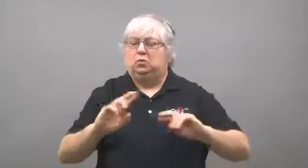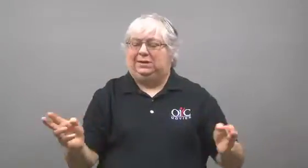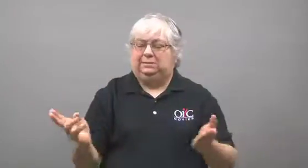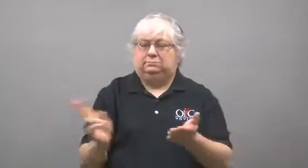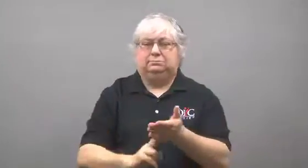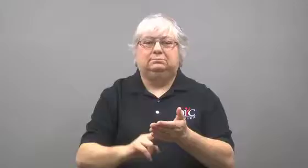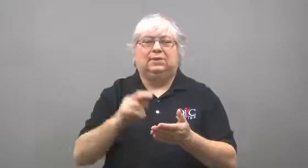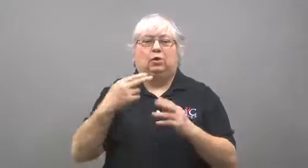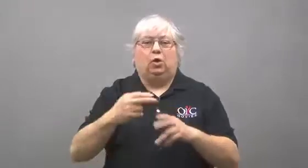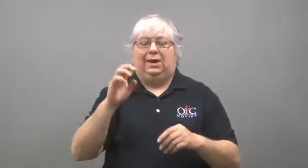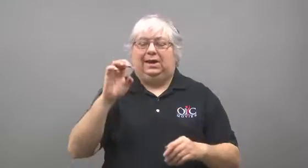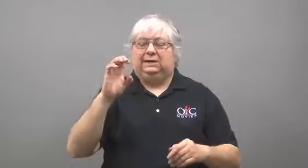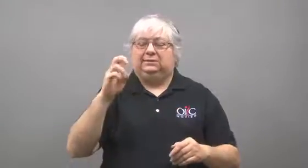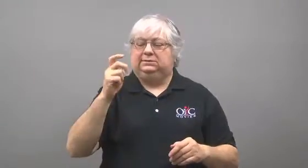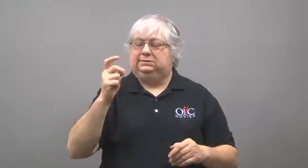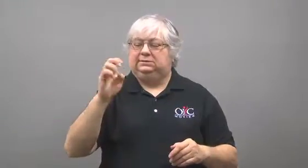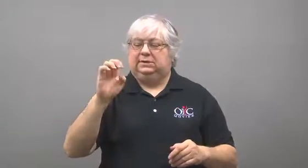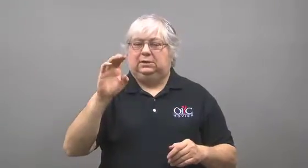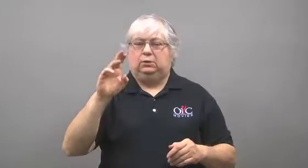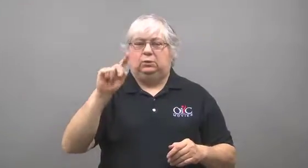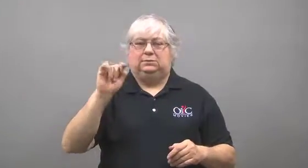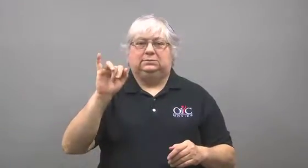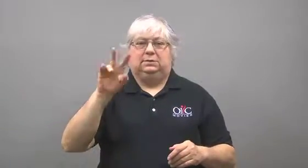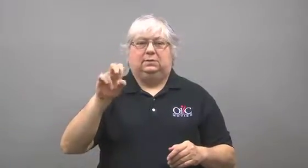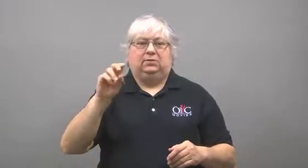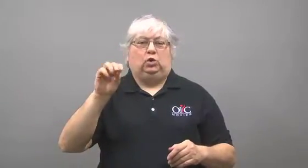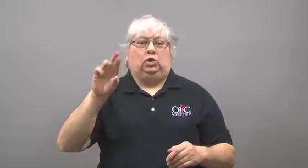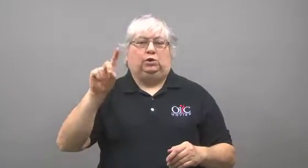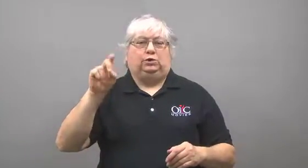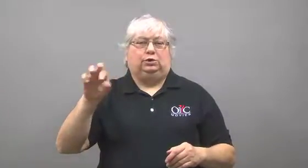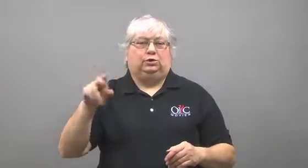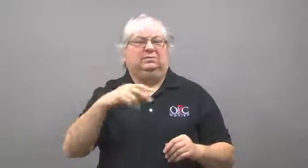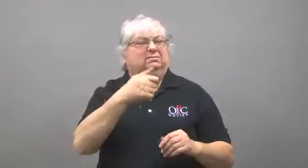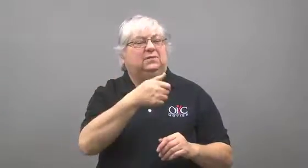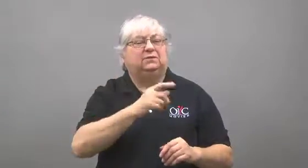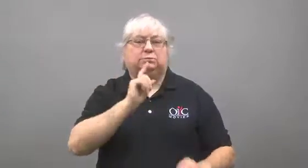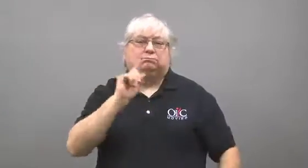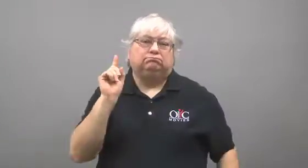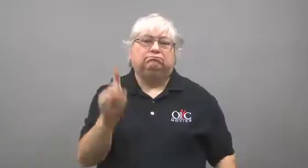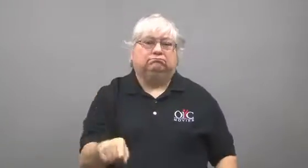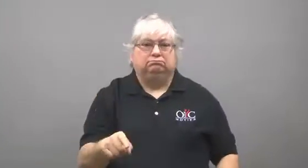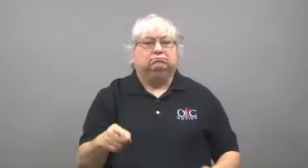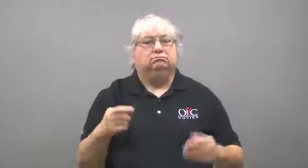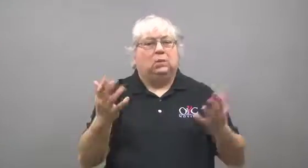he signed an executive order requiring